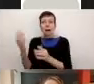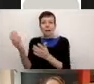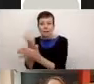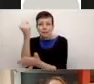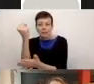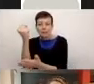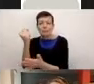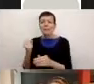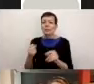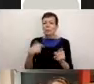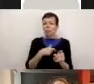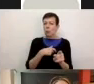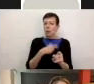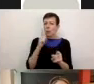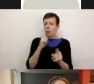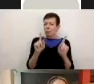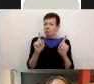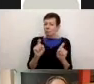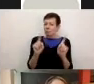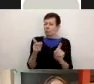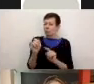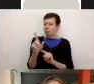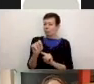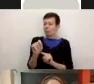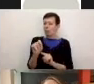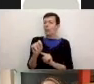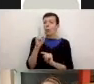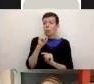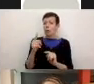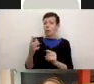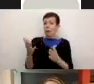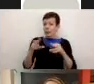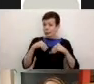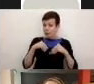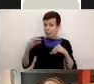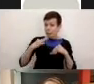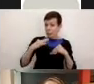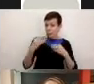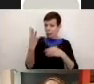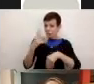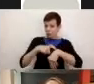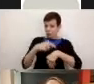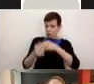And so we will be piloting this process through four intakes with cut-off dates in May, July,